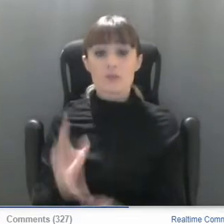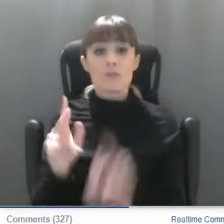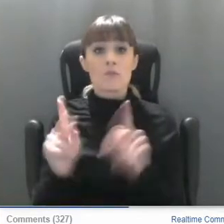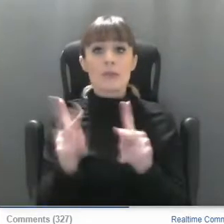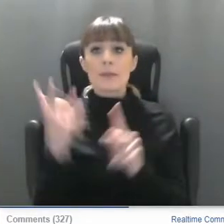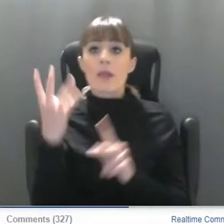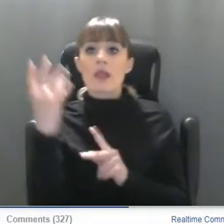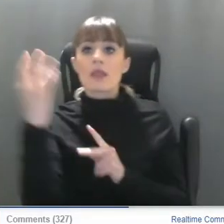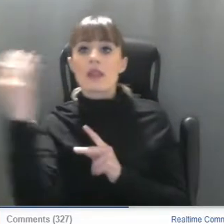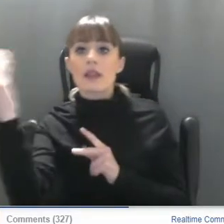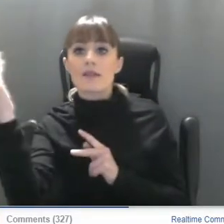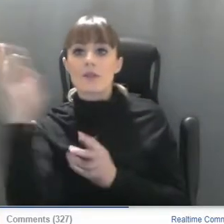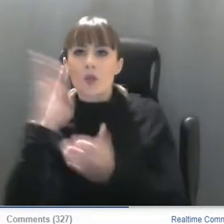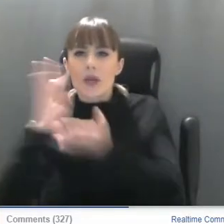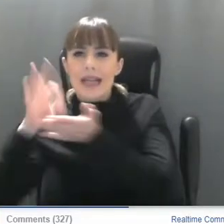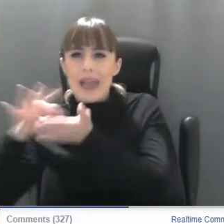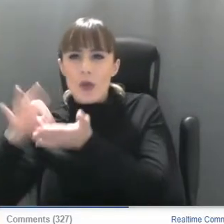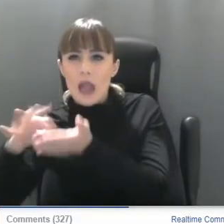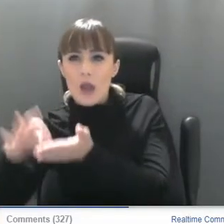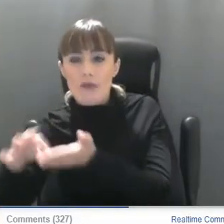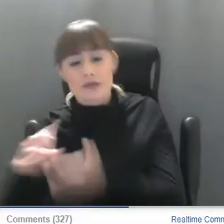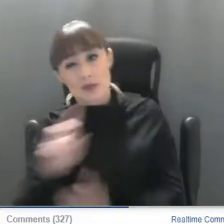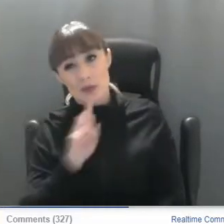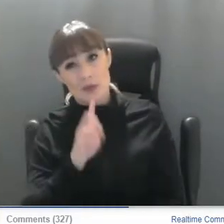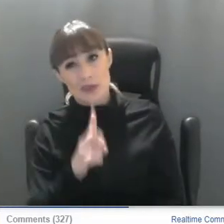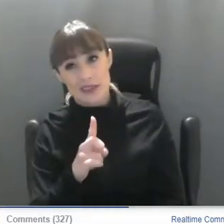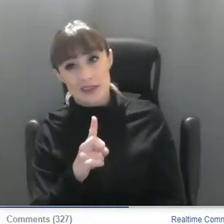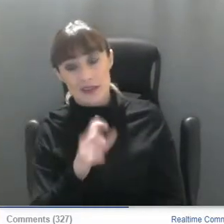think it's altogether ridiculous, because the goal is to try to keep people safe